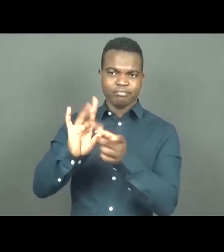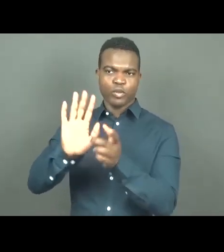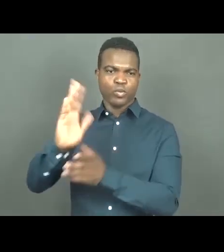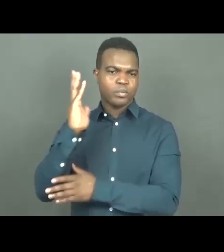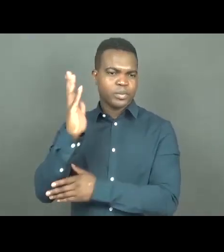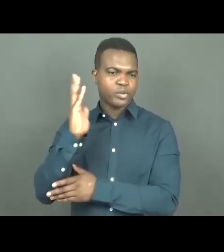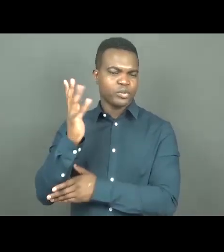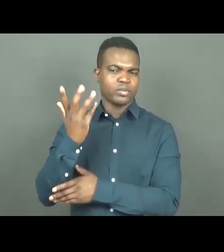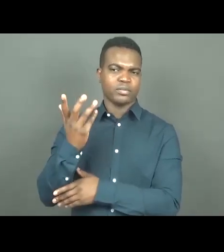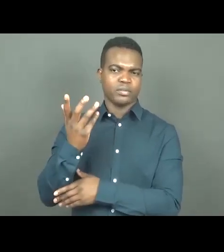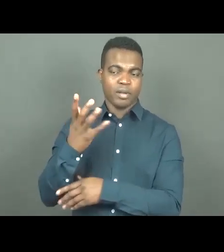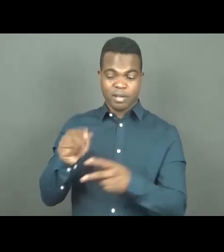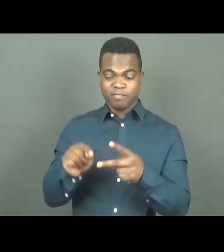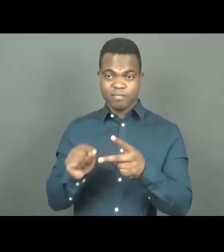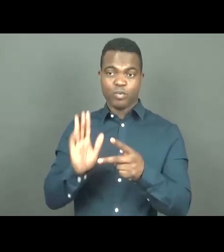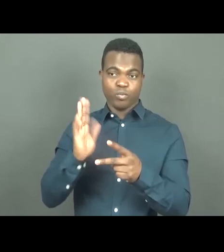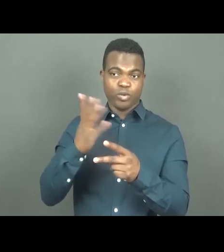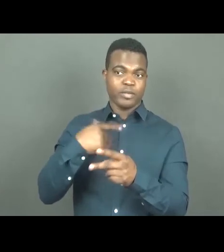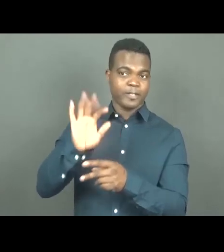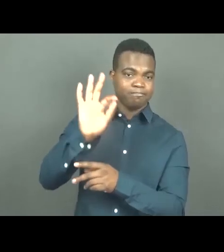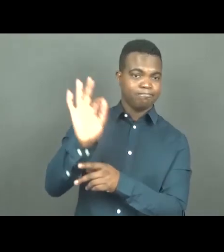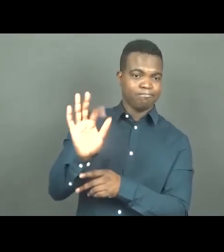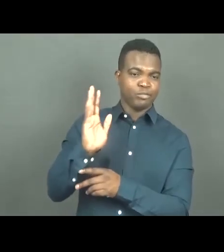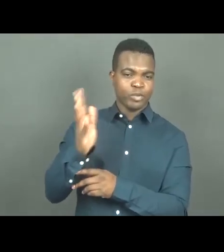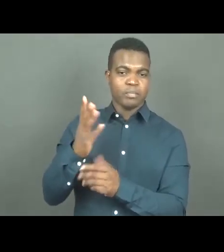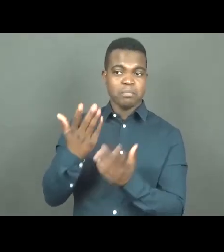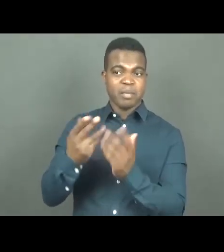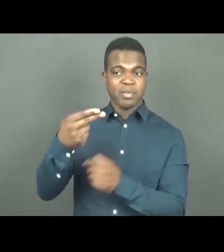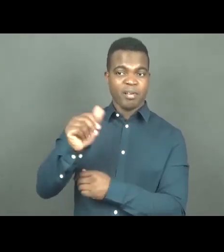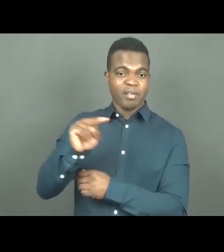of those questions, please feel free to do so. Hannah Kuper: The Washington group short set is